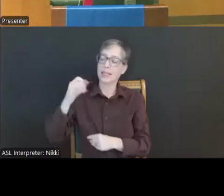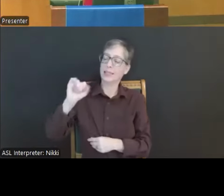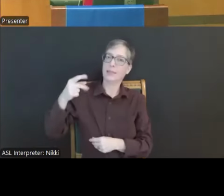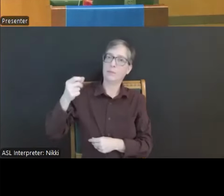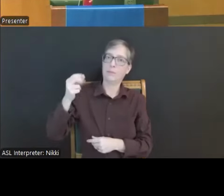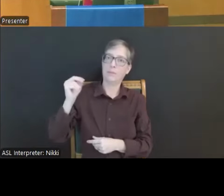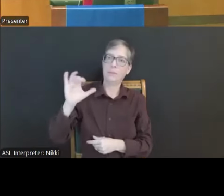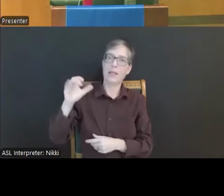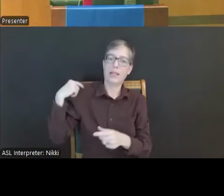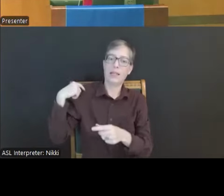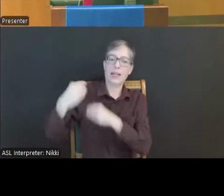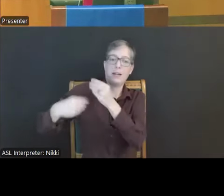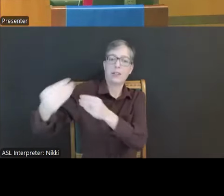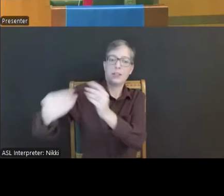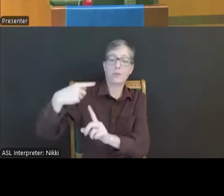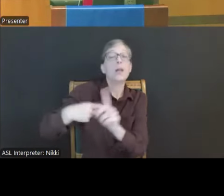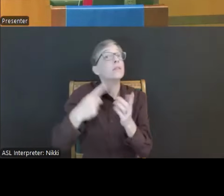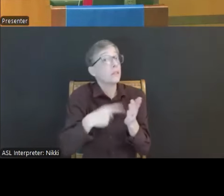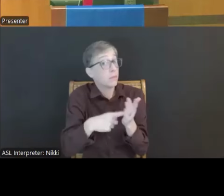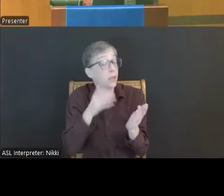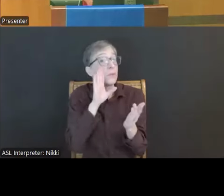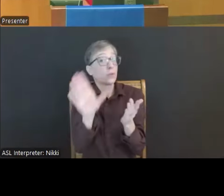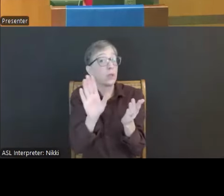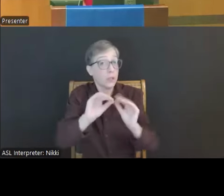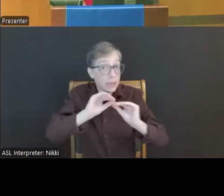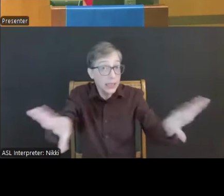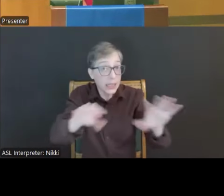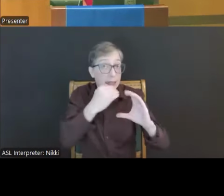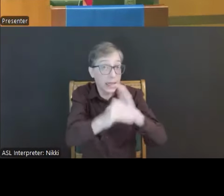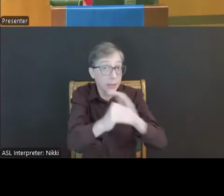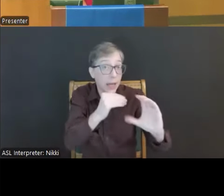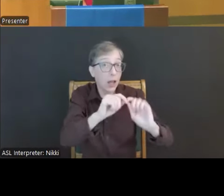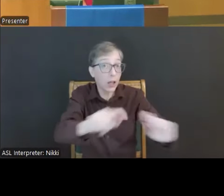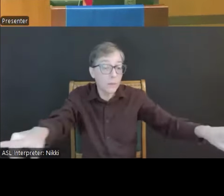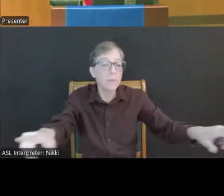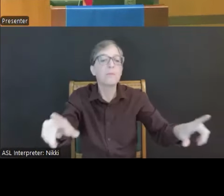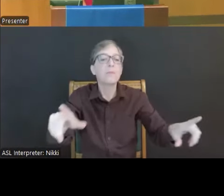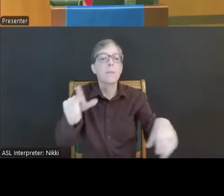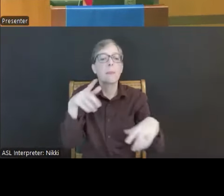the history of Hispanic heritage much so sometimes that will float around but every month the racial